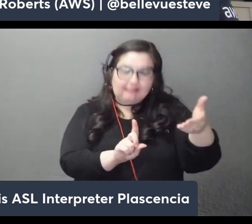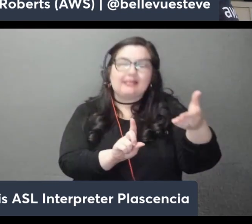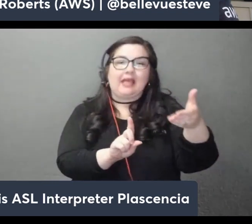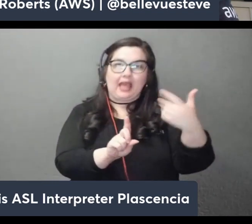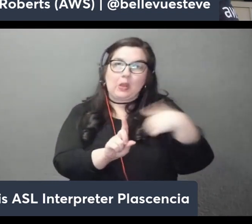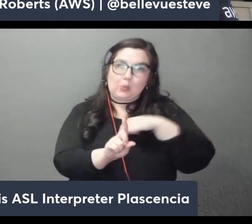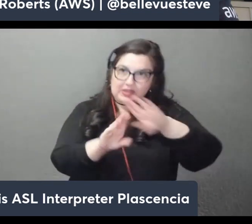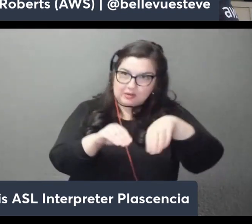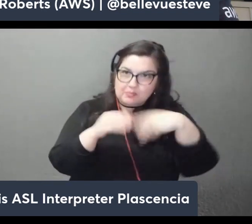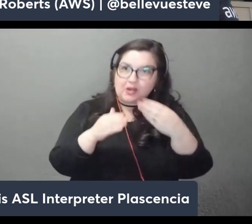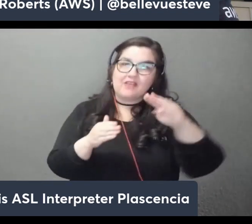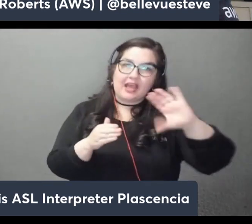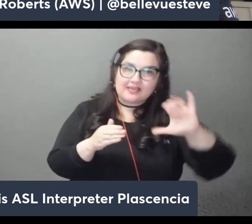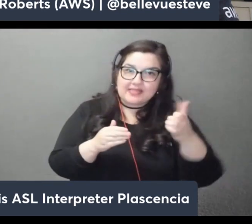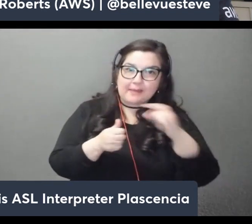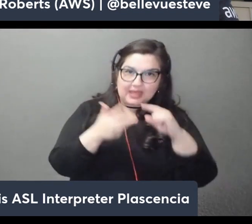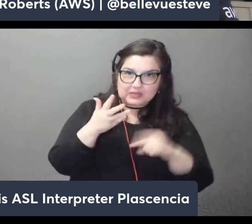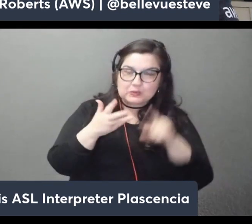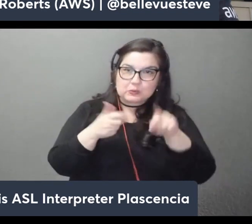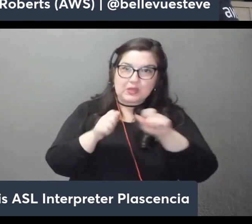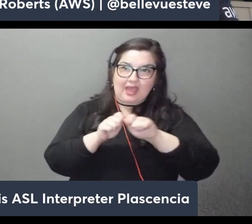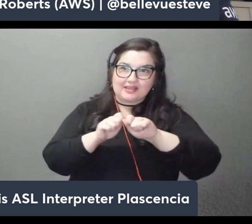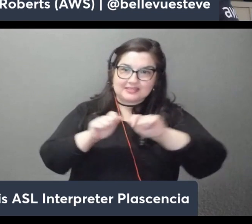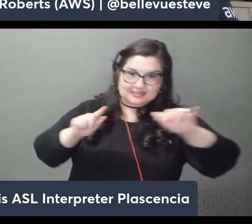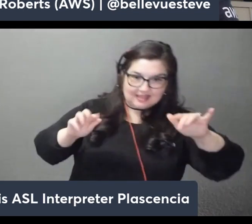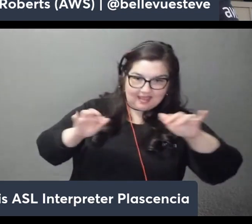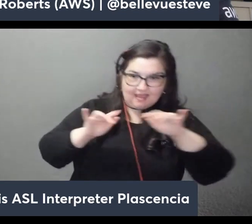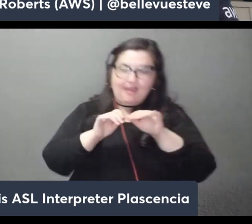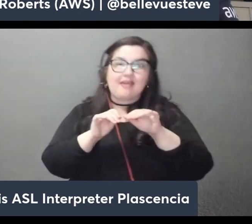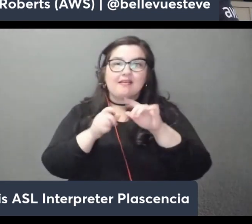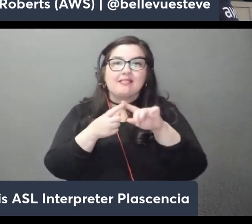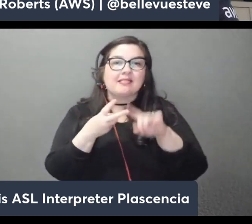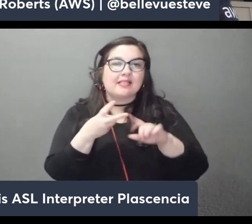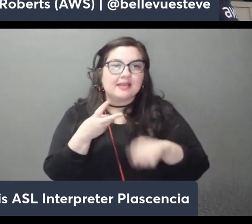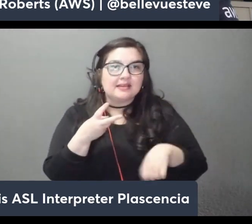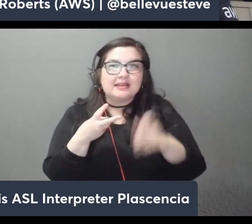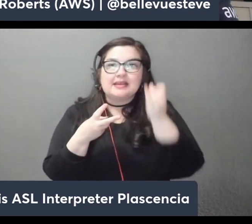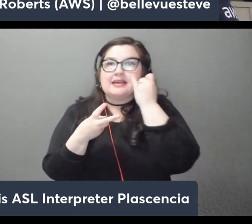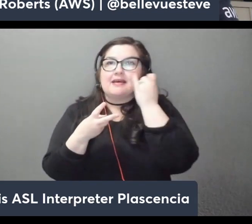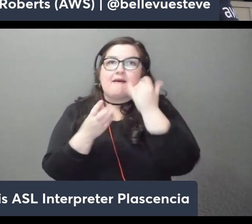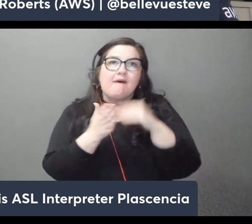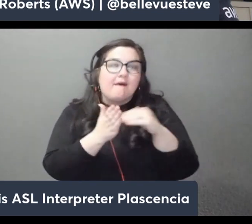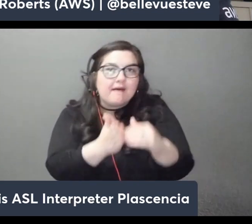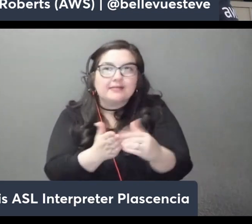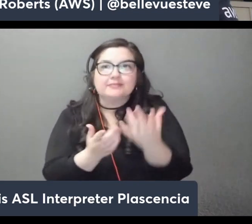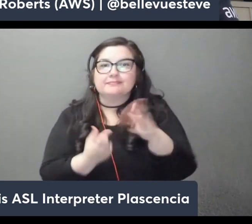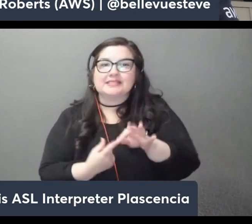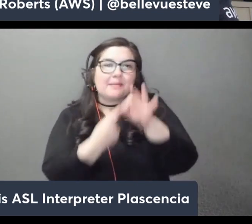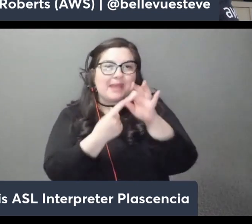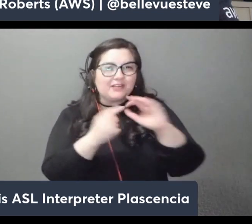that let you scale your team. If you have, a lotta times, especially for smaller studios,